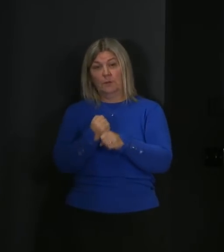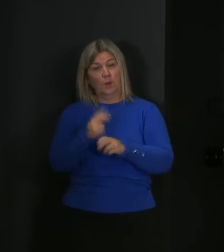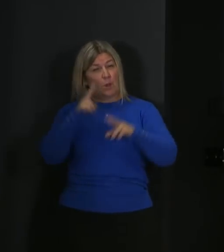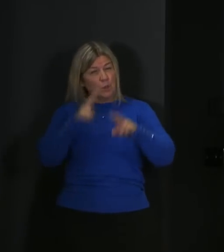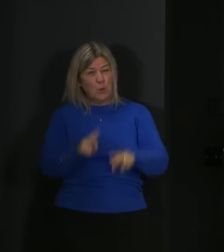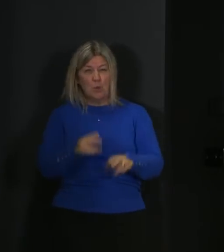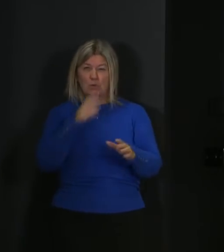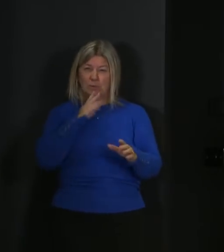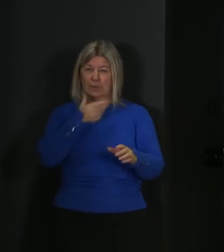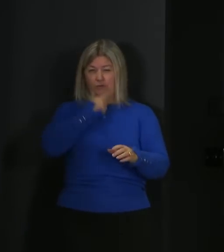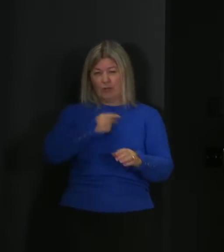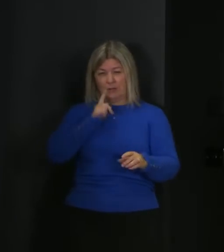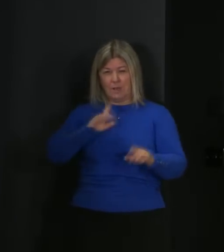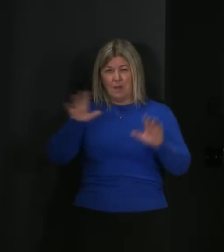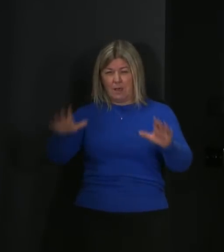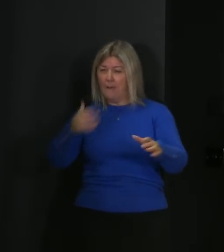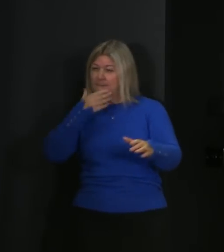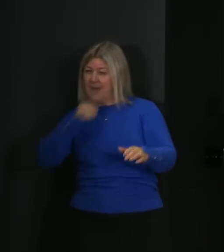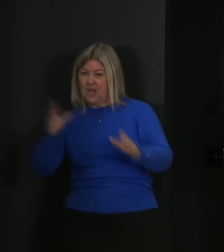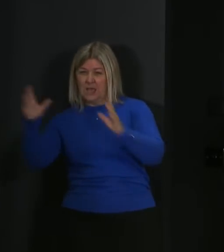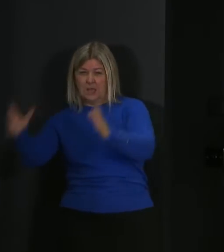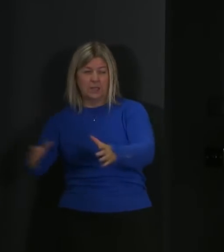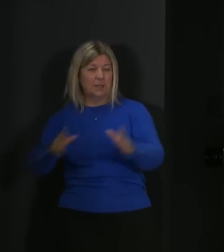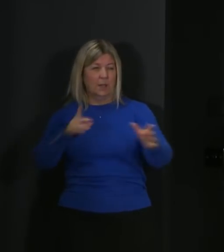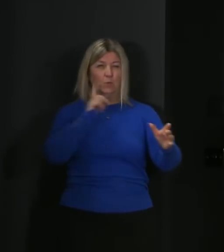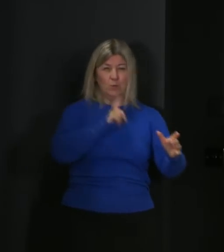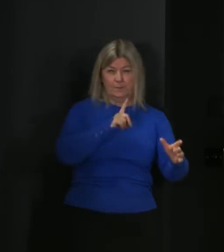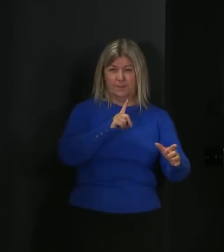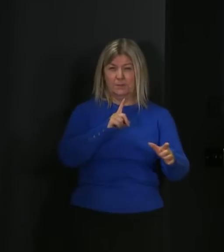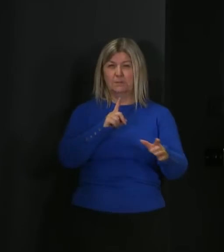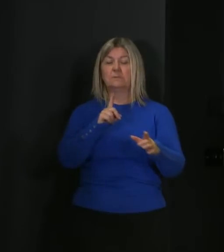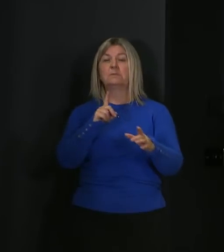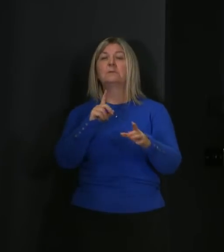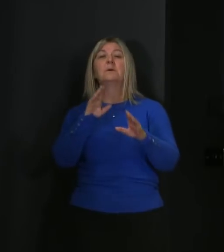of lenses. Obviously the work that Fiona Hyslop's been leading on in the response from the Scottish